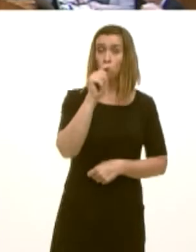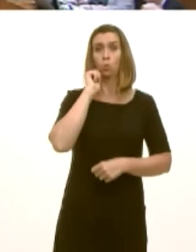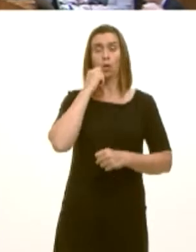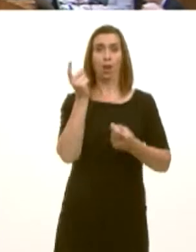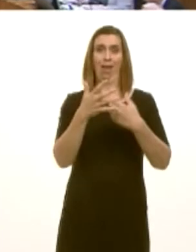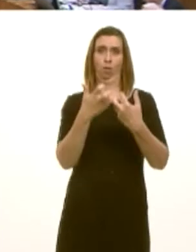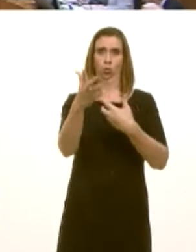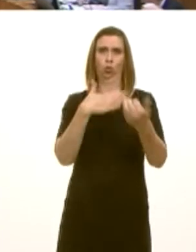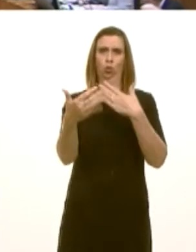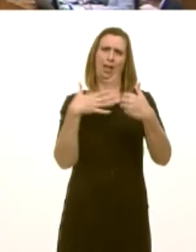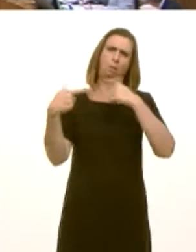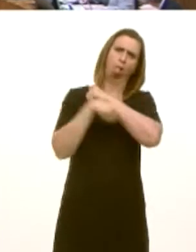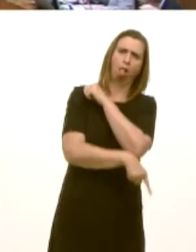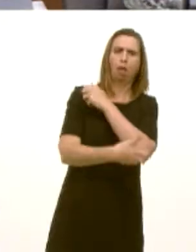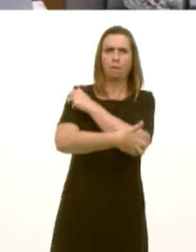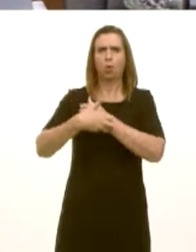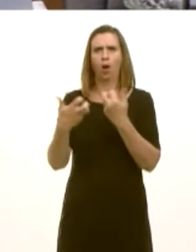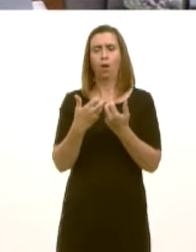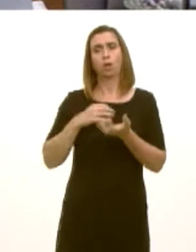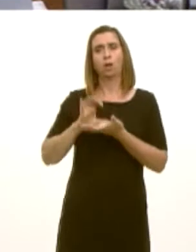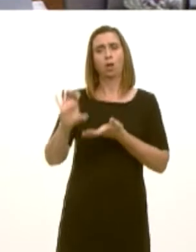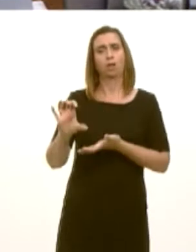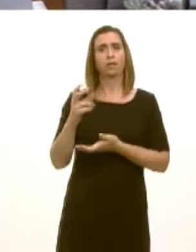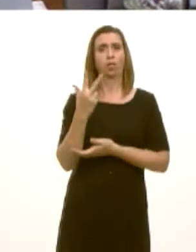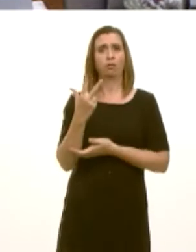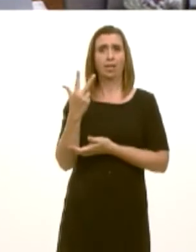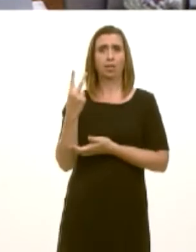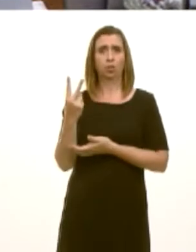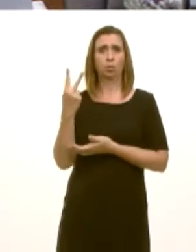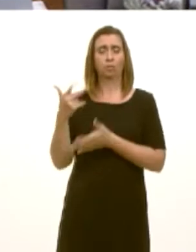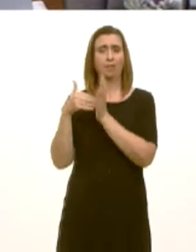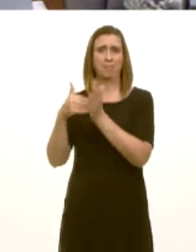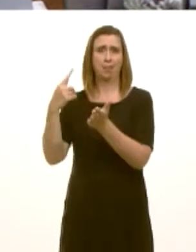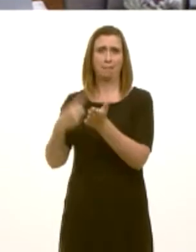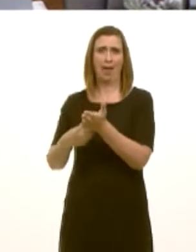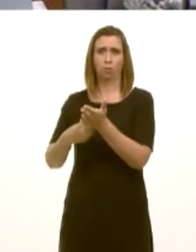Carwyn Jones: We invest over £323 million towards tackling poverty programmes in Wales.